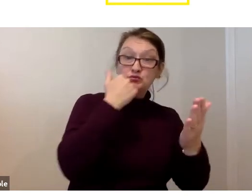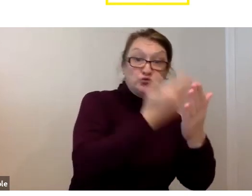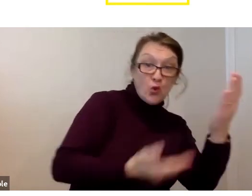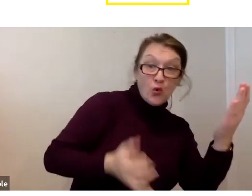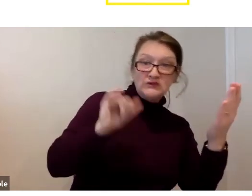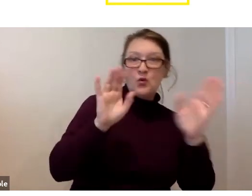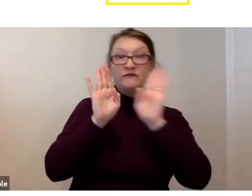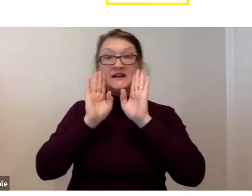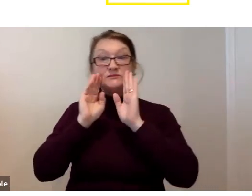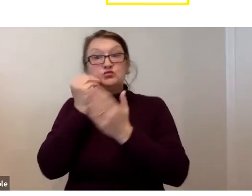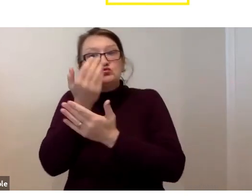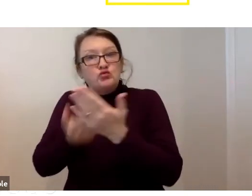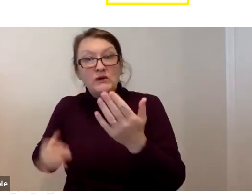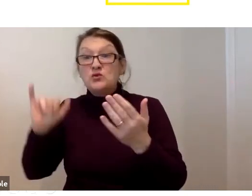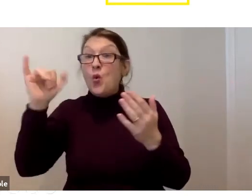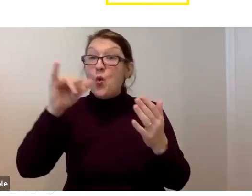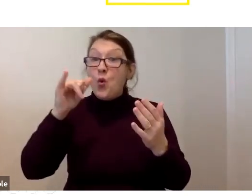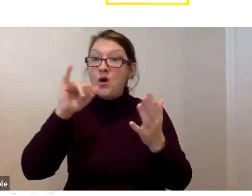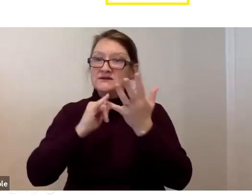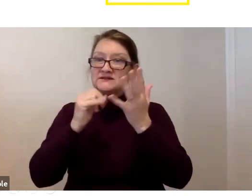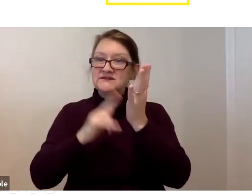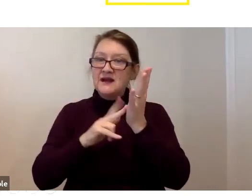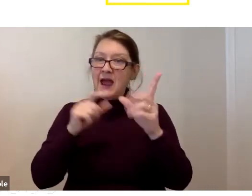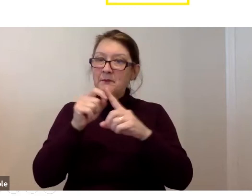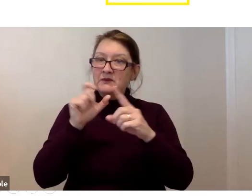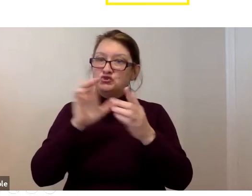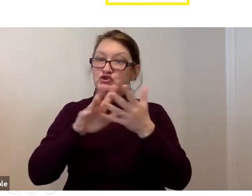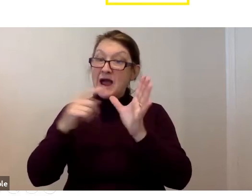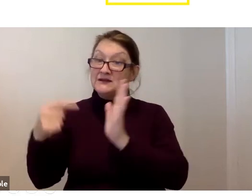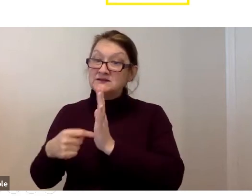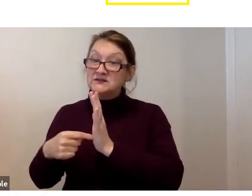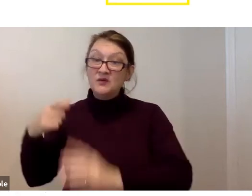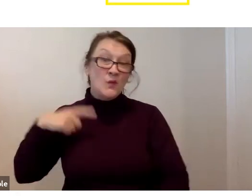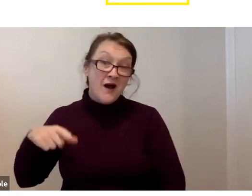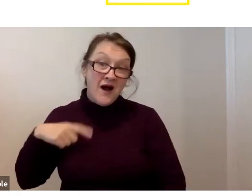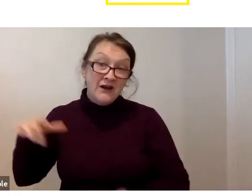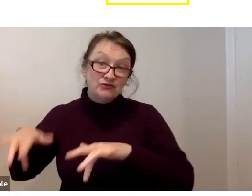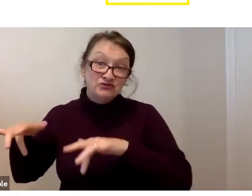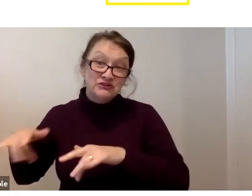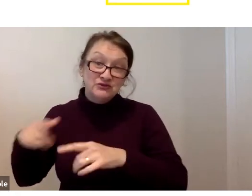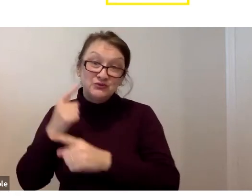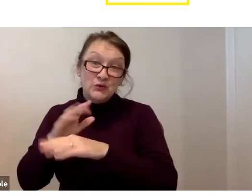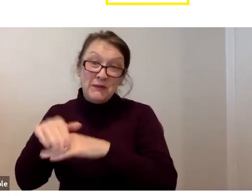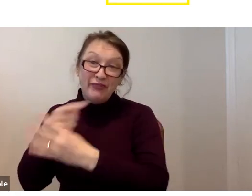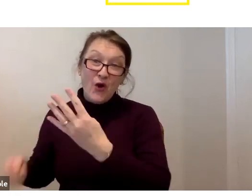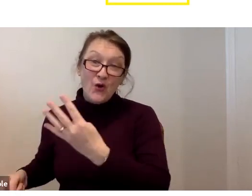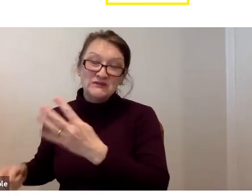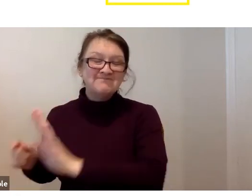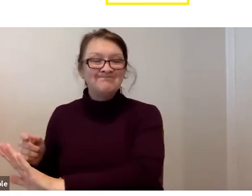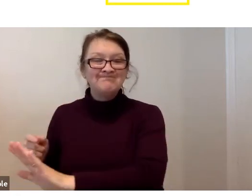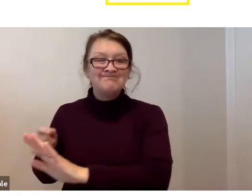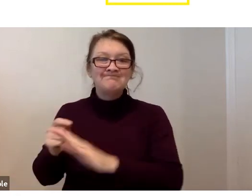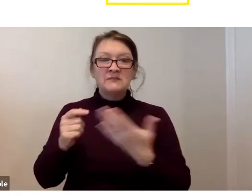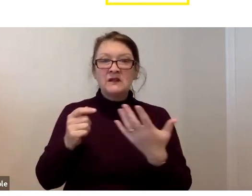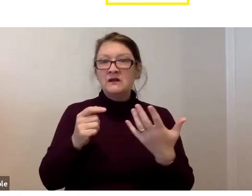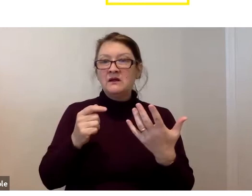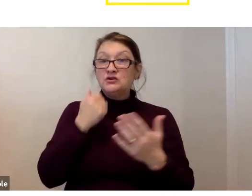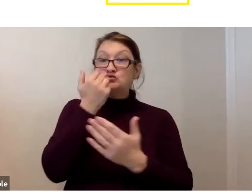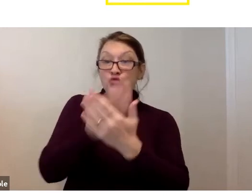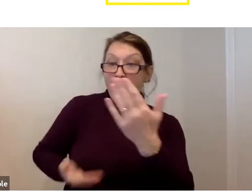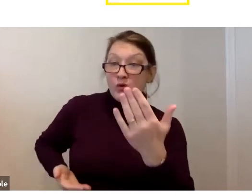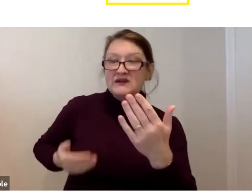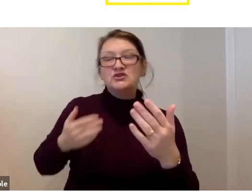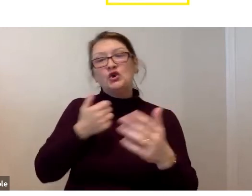It is mainly because stories either fall into videos or photos.